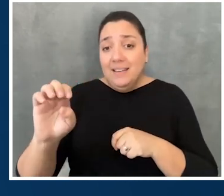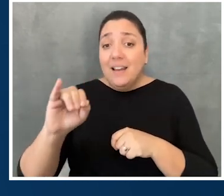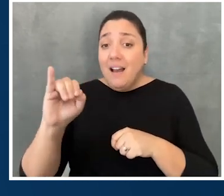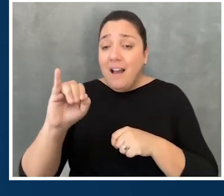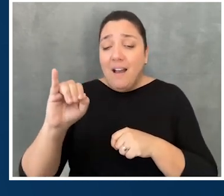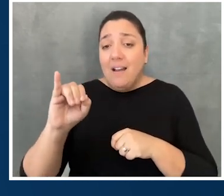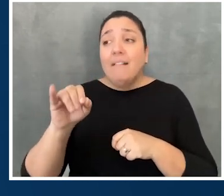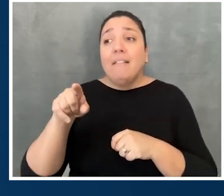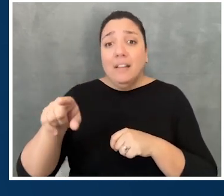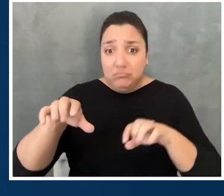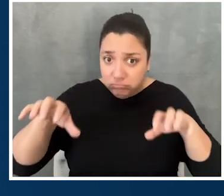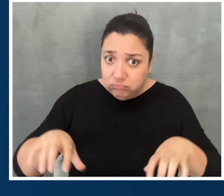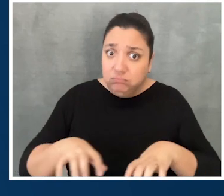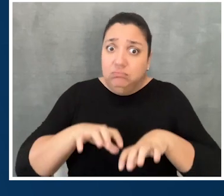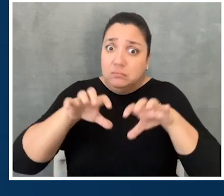in that regard to make sure that's happening.